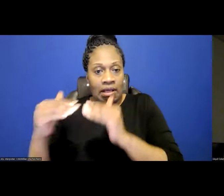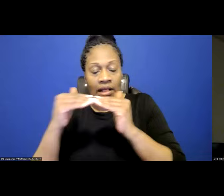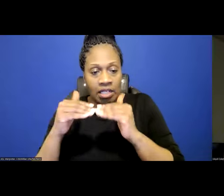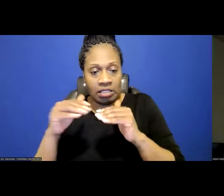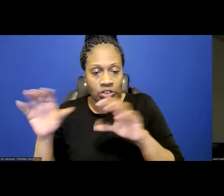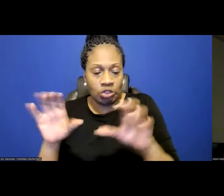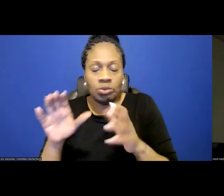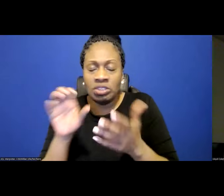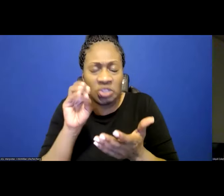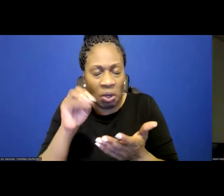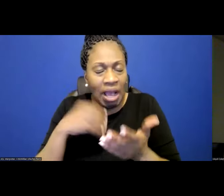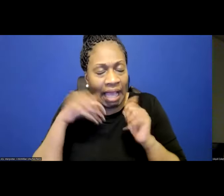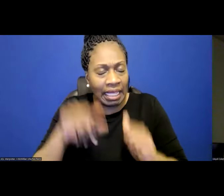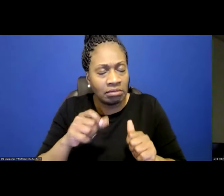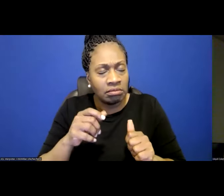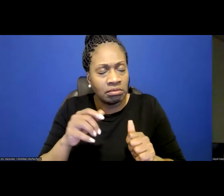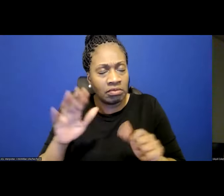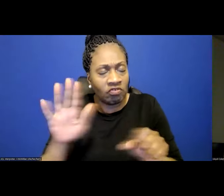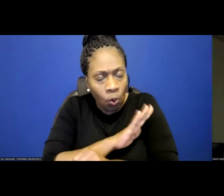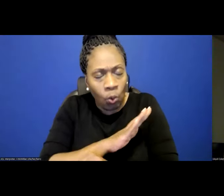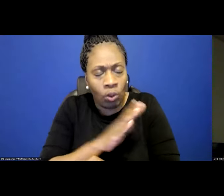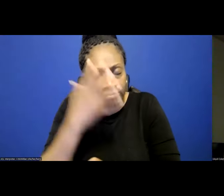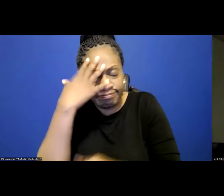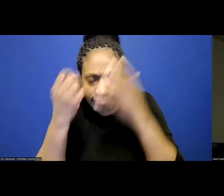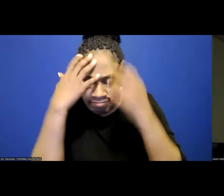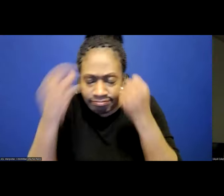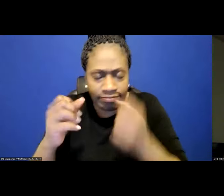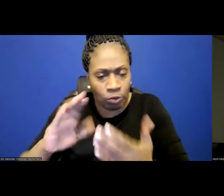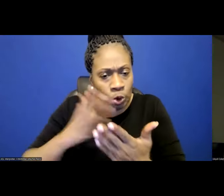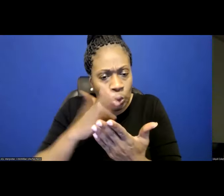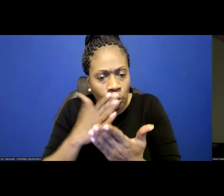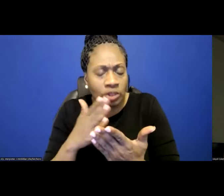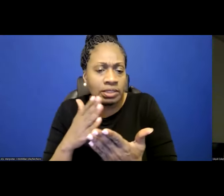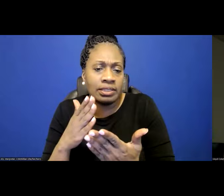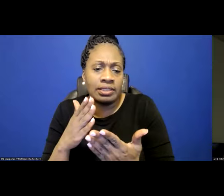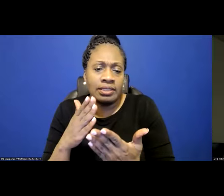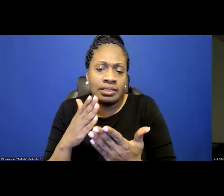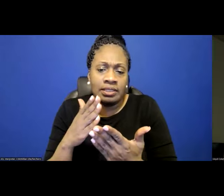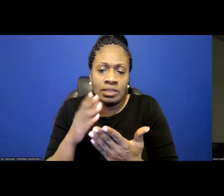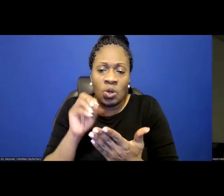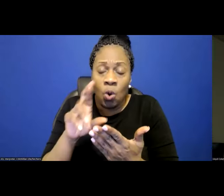just so that I can actually memorize a lot of the music or really get it under my fingers